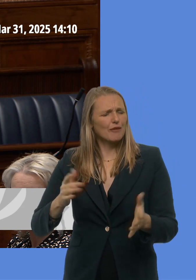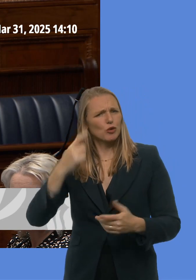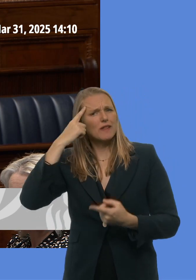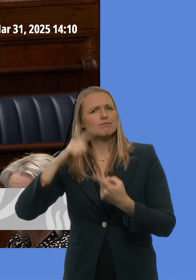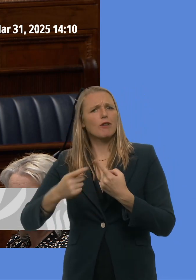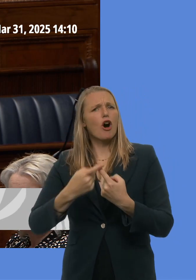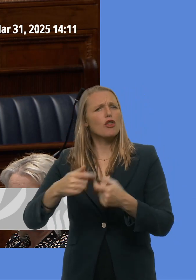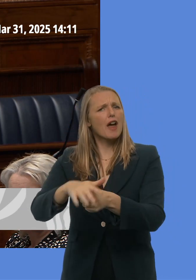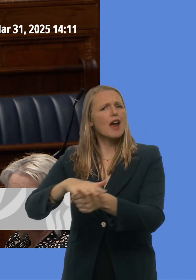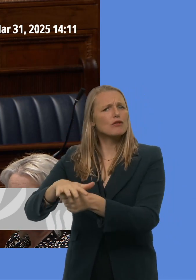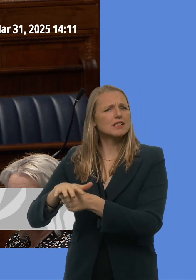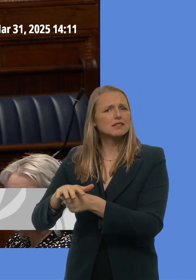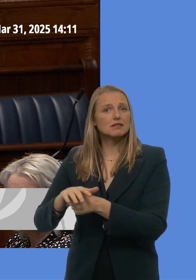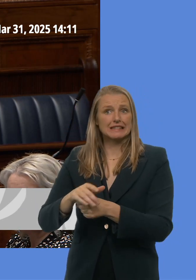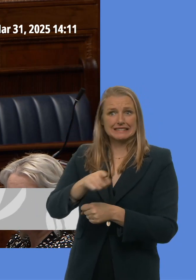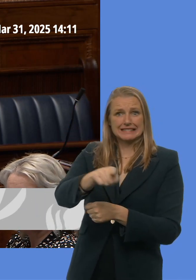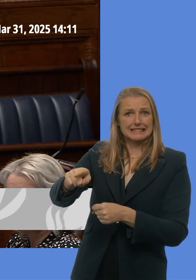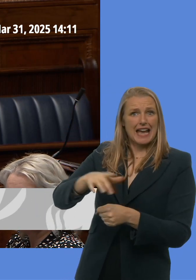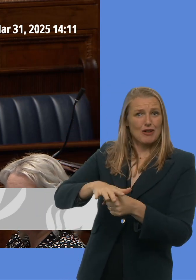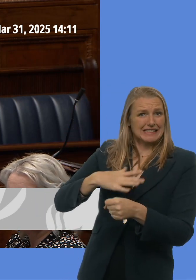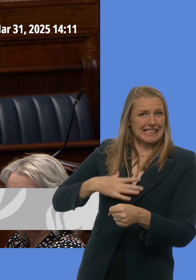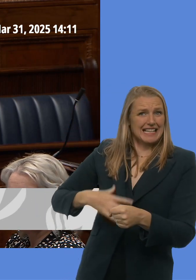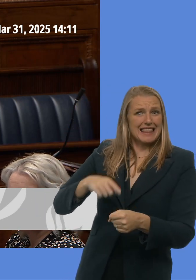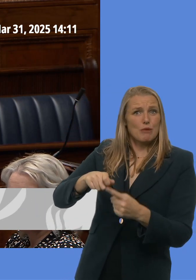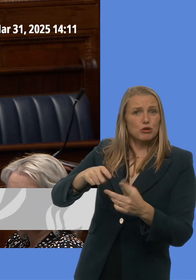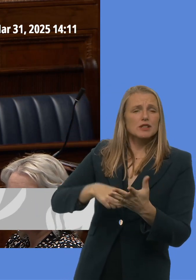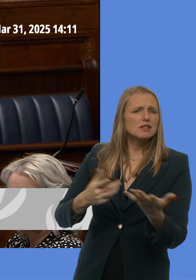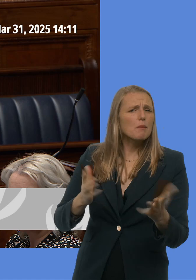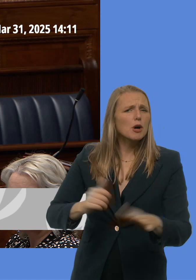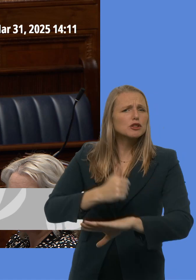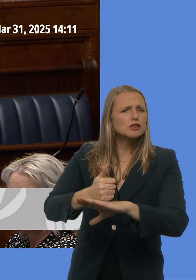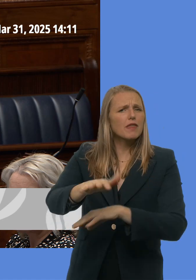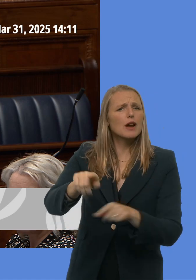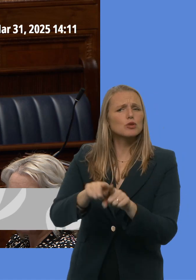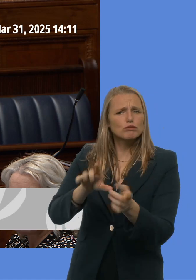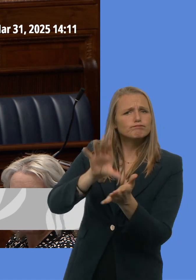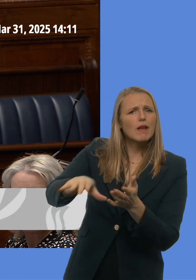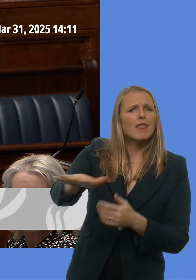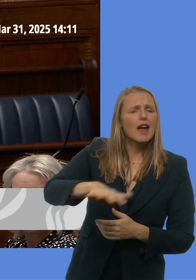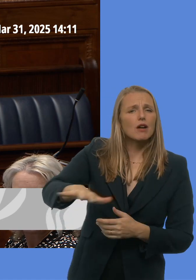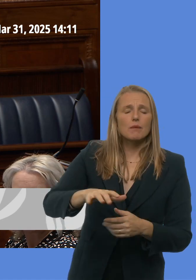have an equal opportunity to partake in these projects, so that all communities are supported, regardless of where they are.